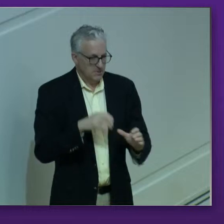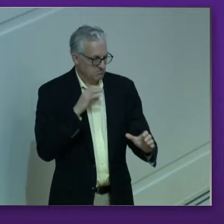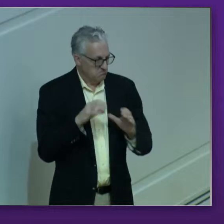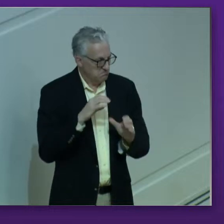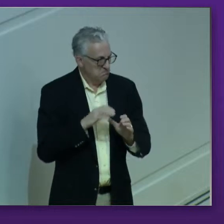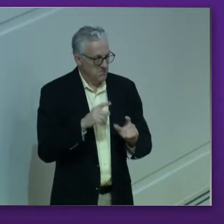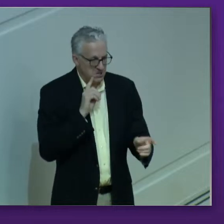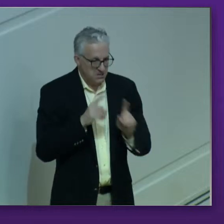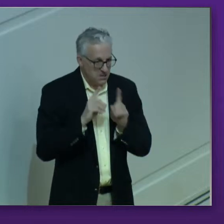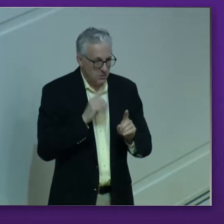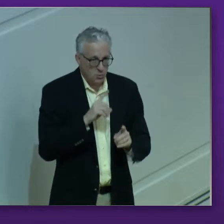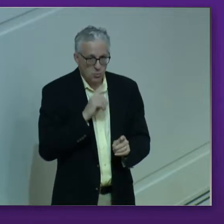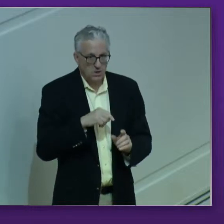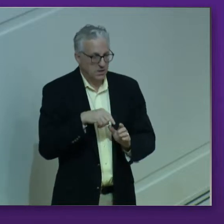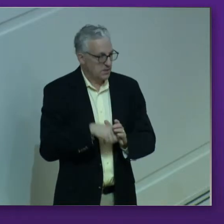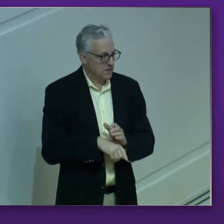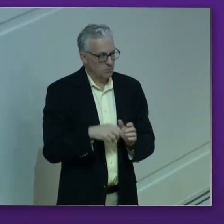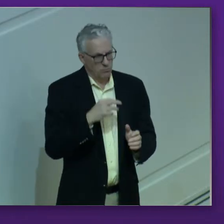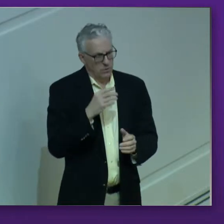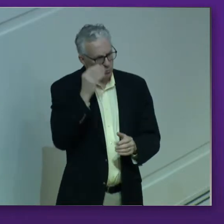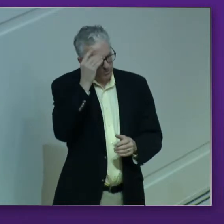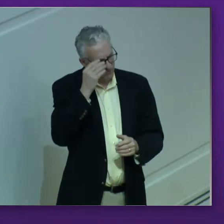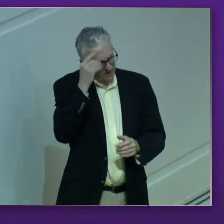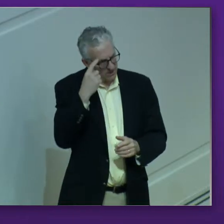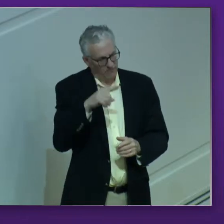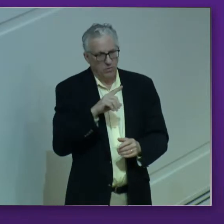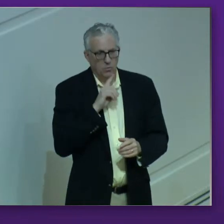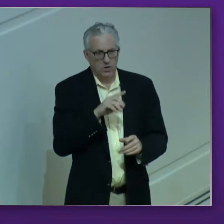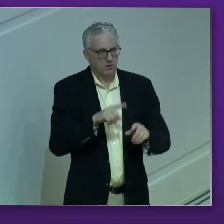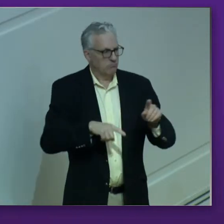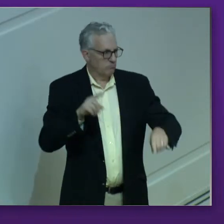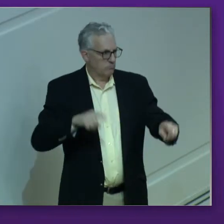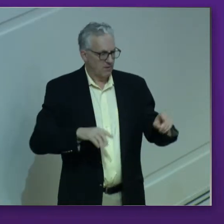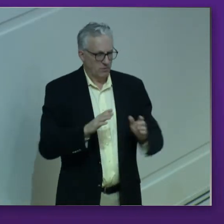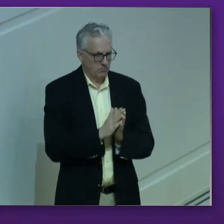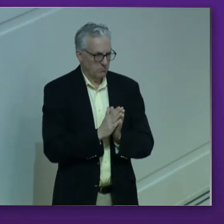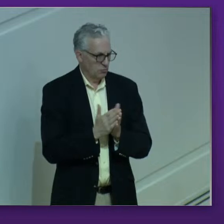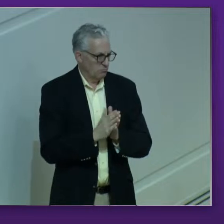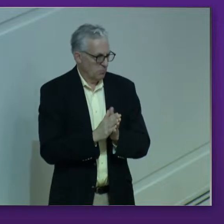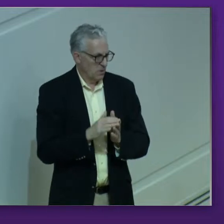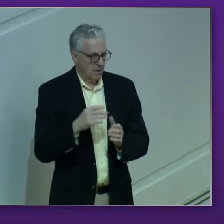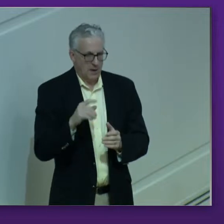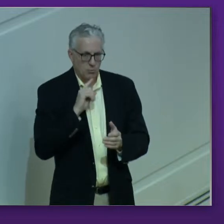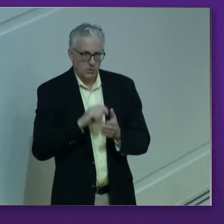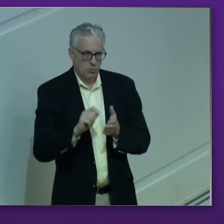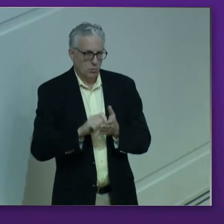DR. MONTGOMERY IS A PROFESSOR OF ENGLISH WHO INTRODUCES STUDENTS INTO CULTURALLY